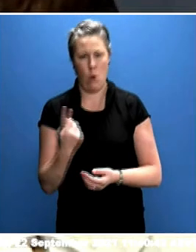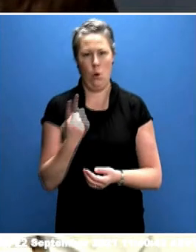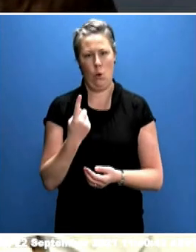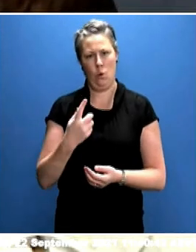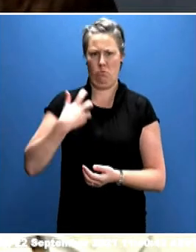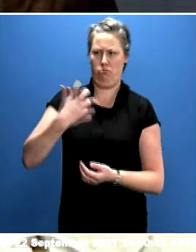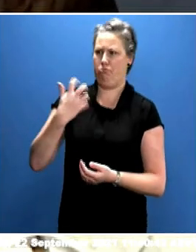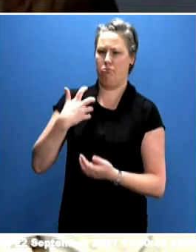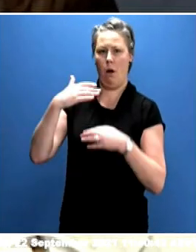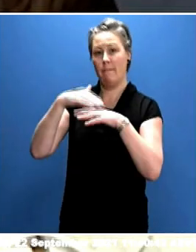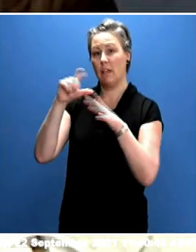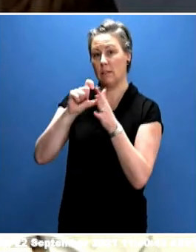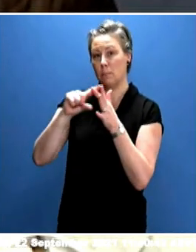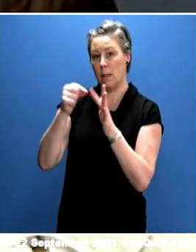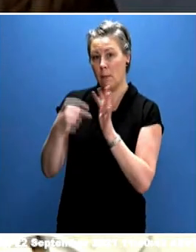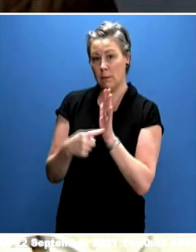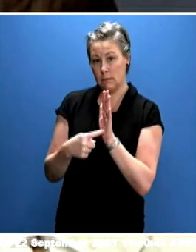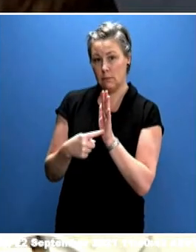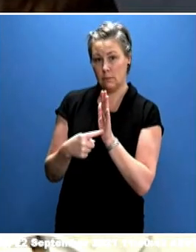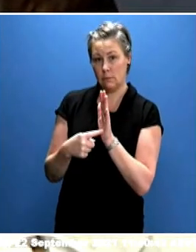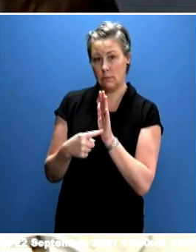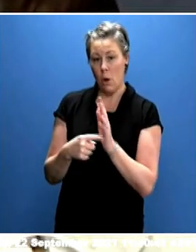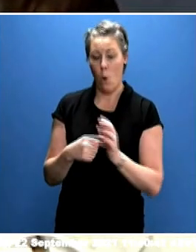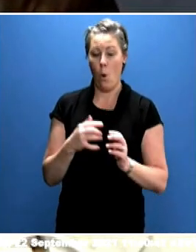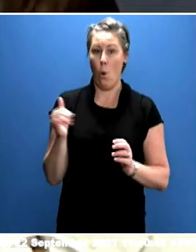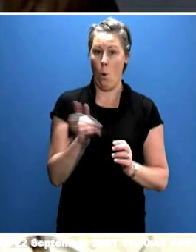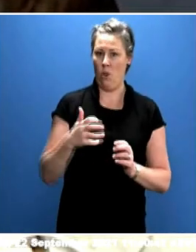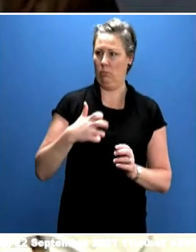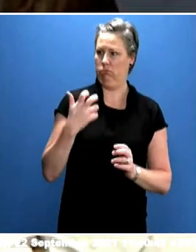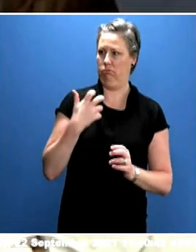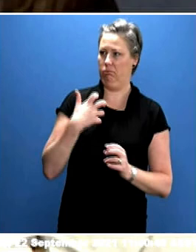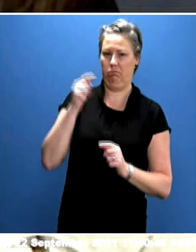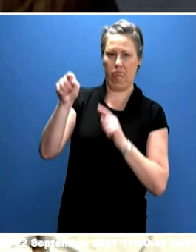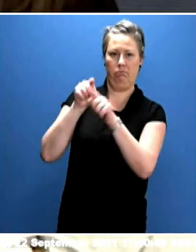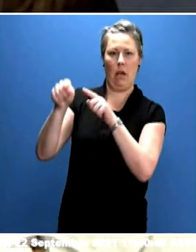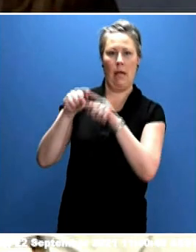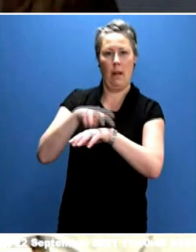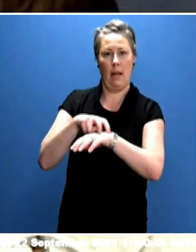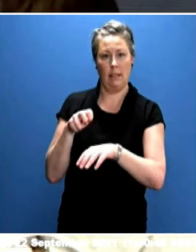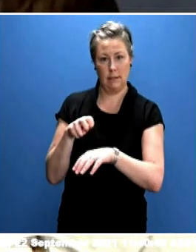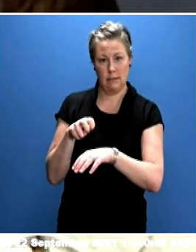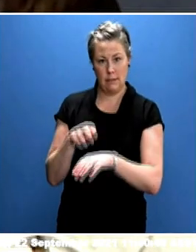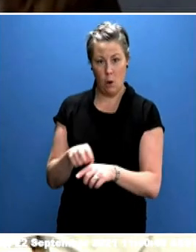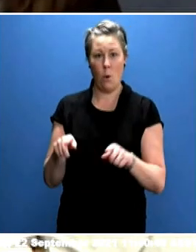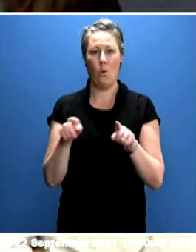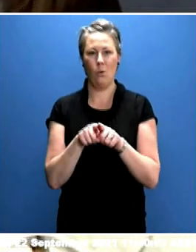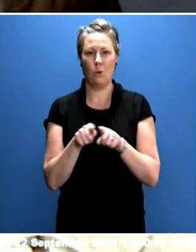the Department of Communities and complaints against the police and complaints against Banksia Hill Detention Centre.